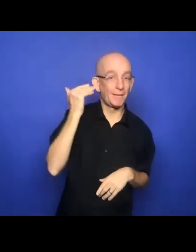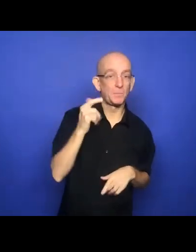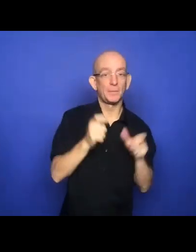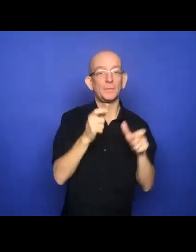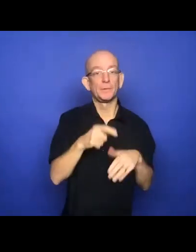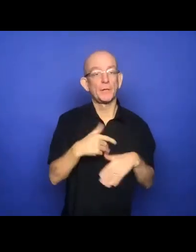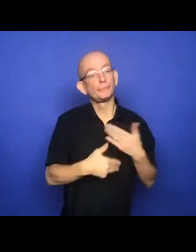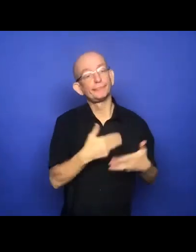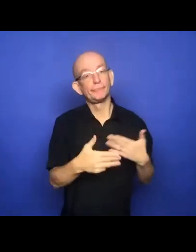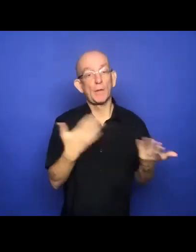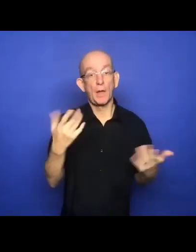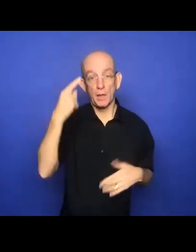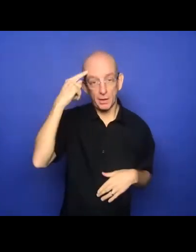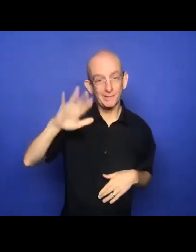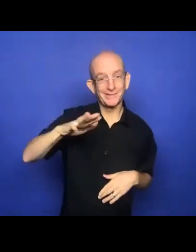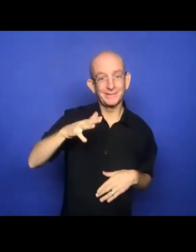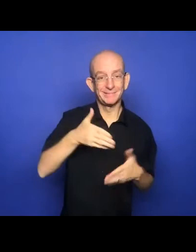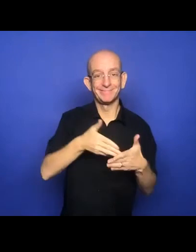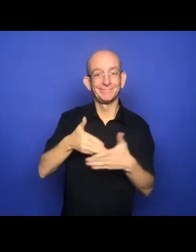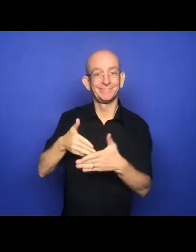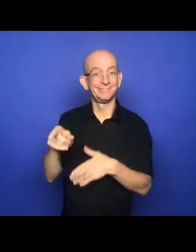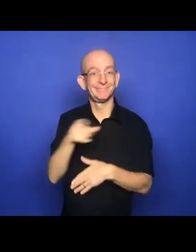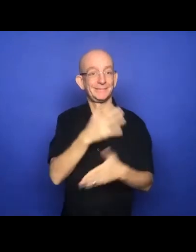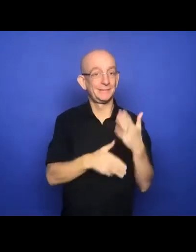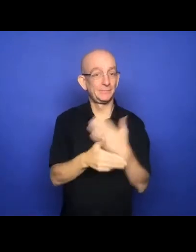indicate that preparedness efforts have been made more inclusive, such as